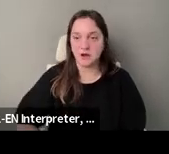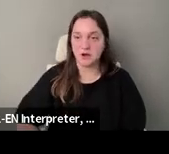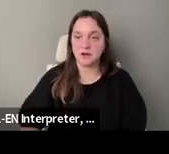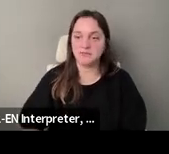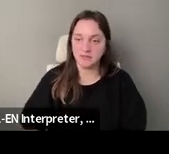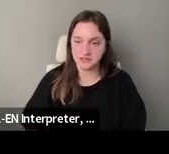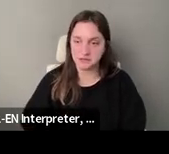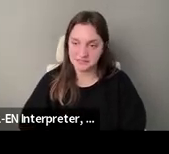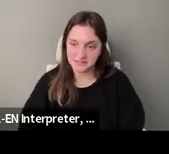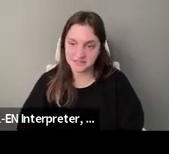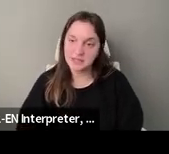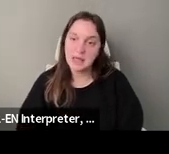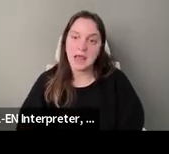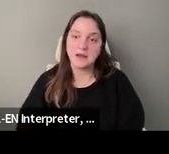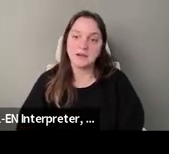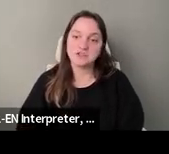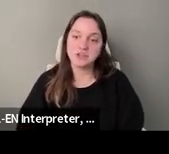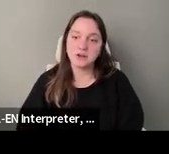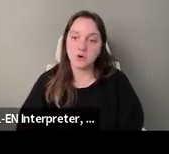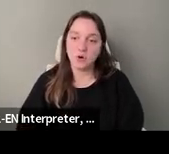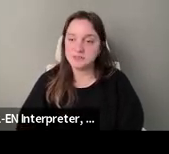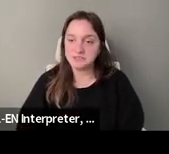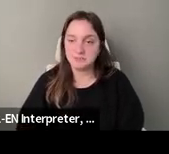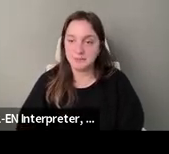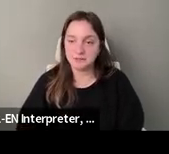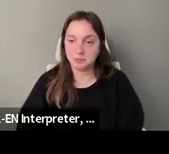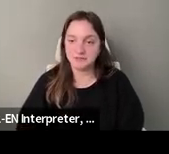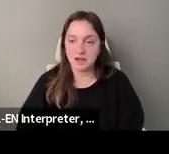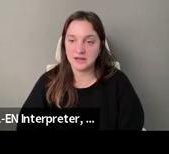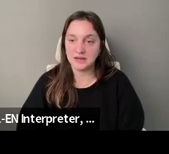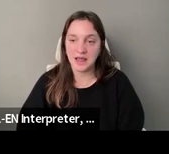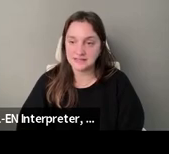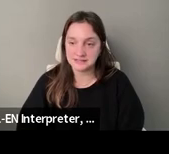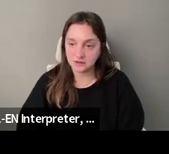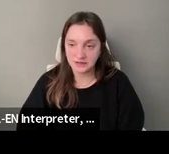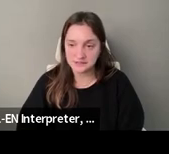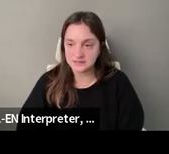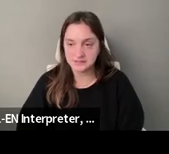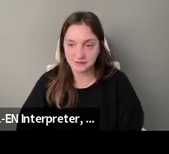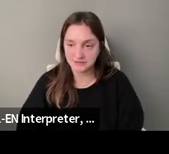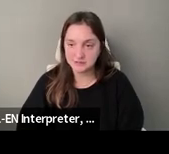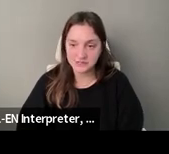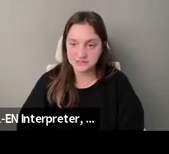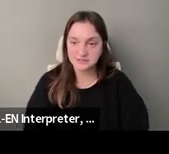our goal was to be able to provide ASL classes to refugees.